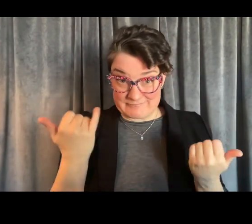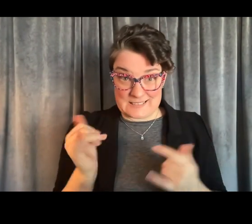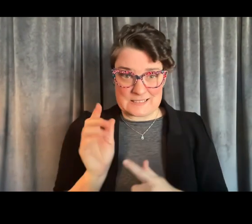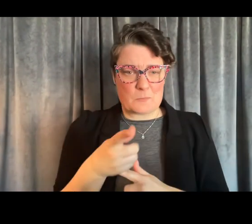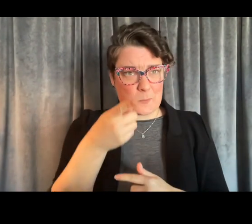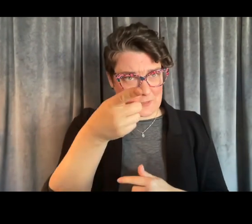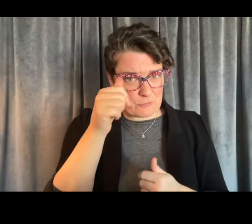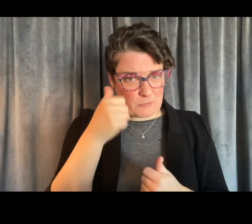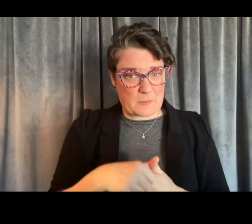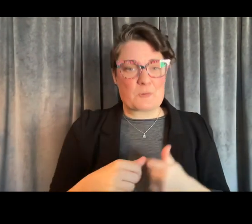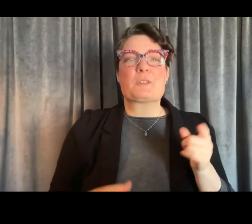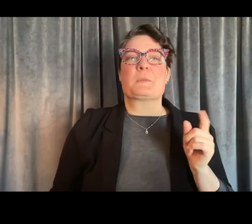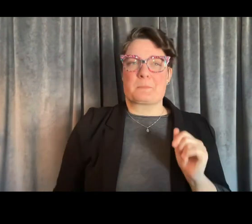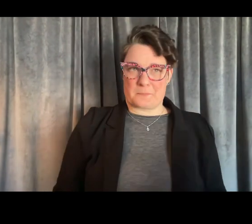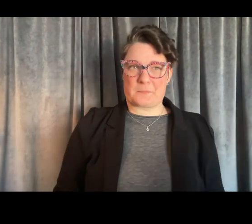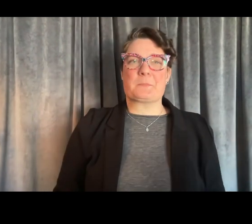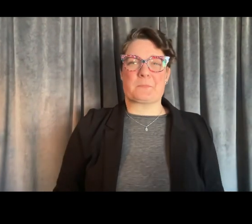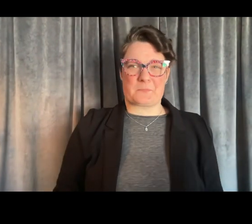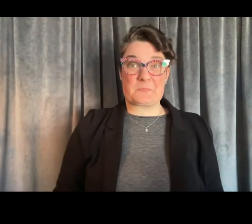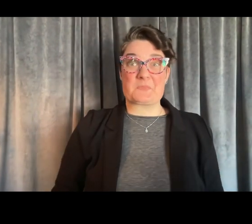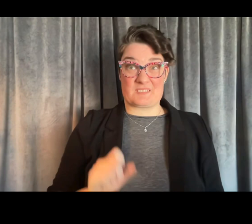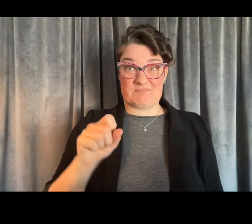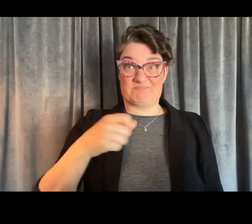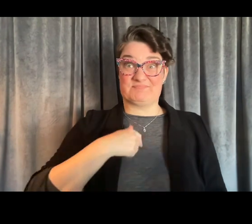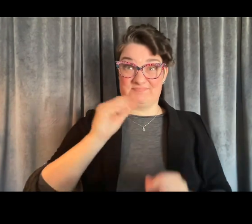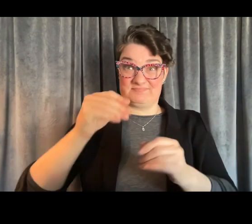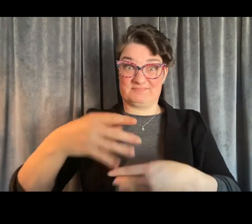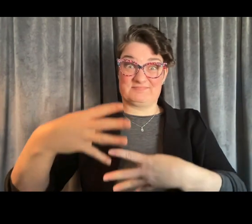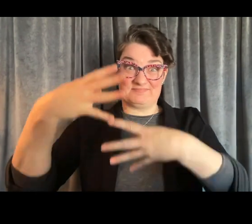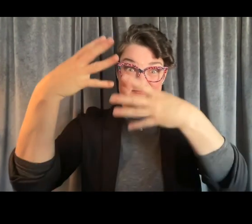Rebekah: Yeah, I am pulling up my document about it right now.